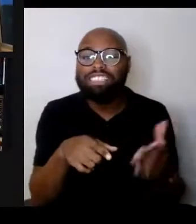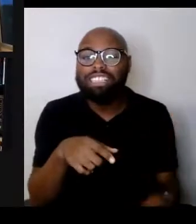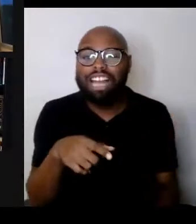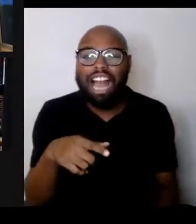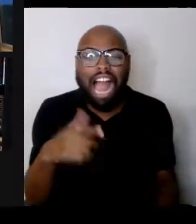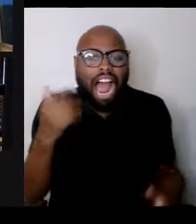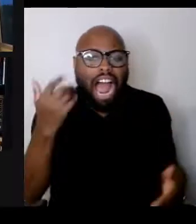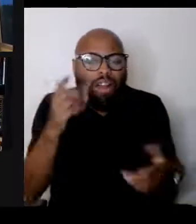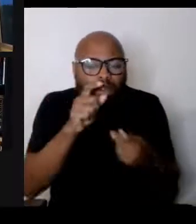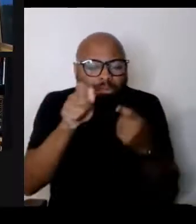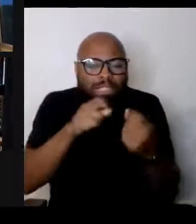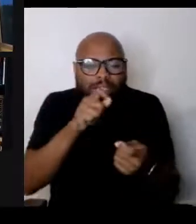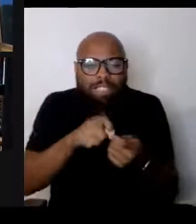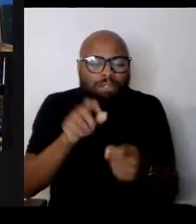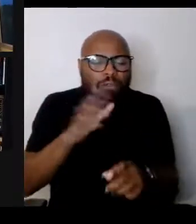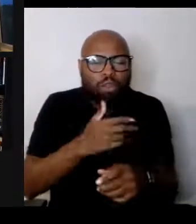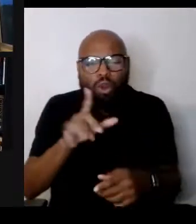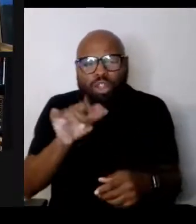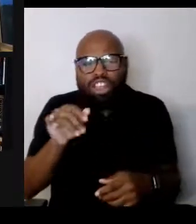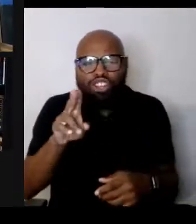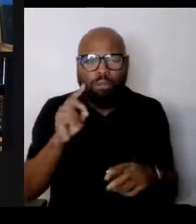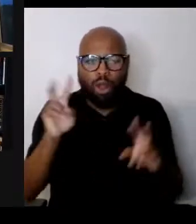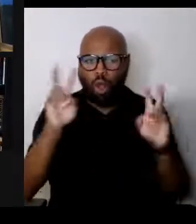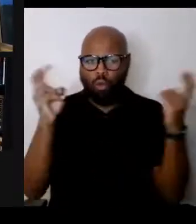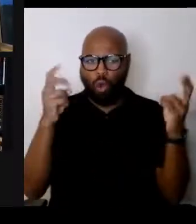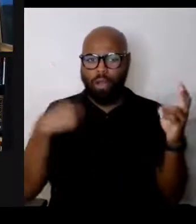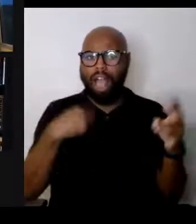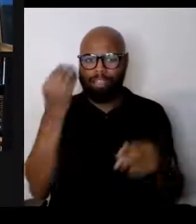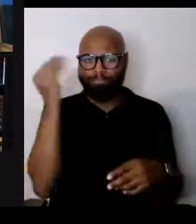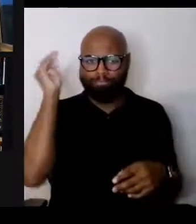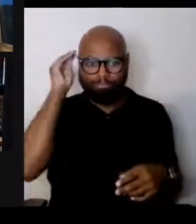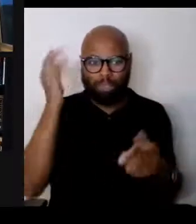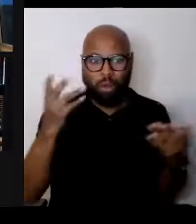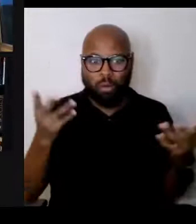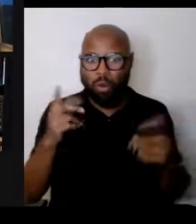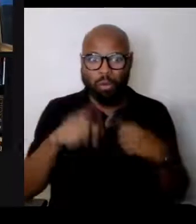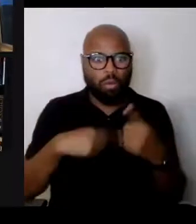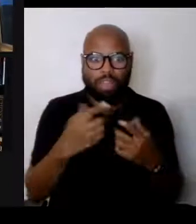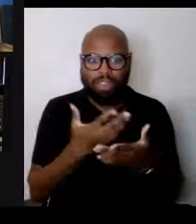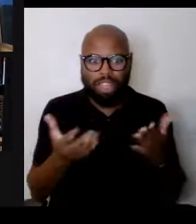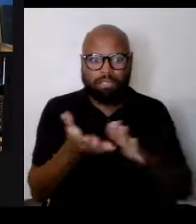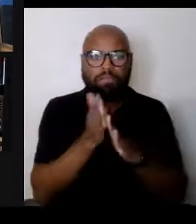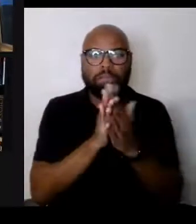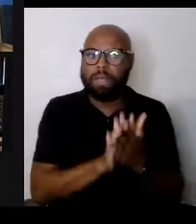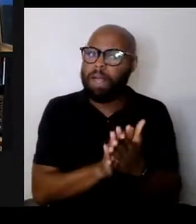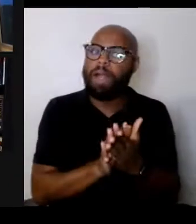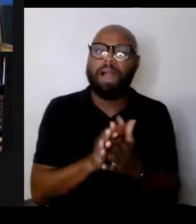just a quote that I usually keep in mind, whenever things start to get a little crazy,